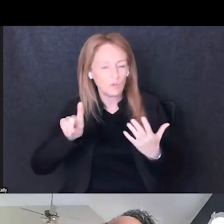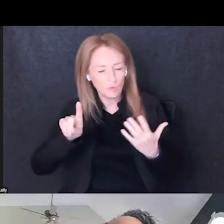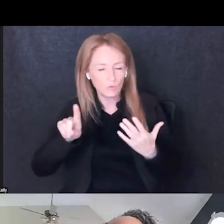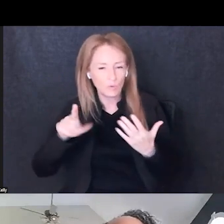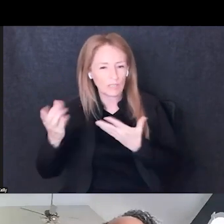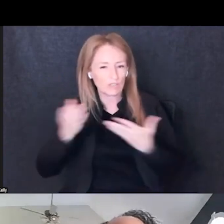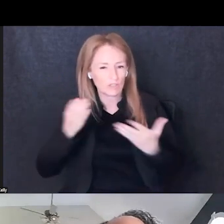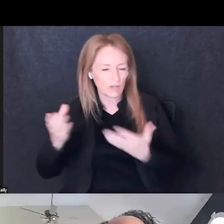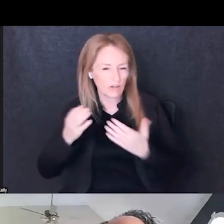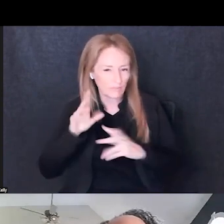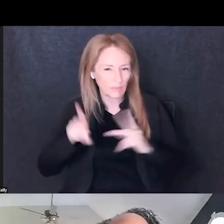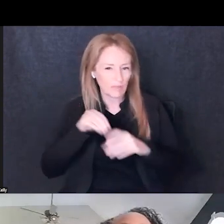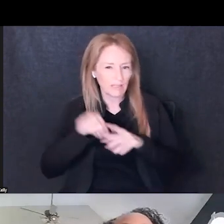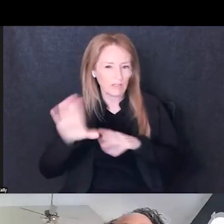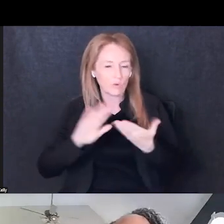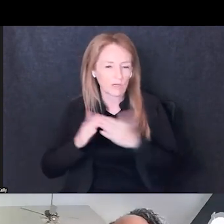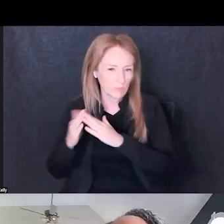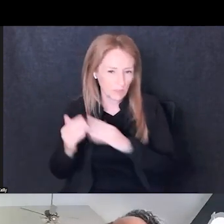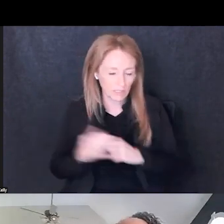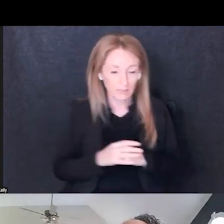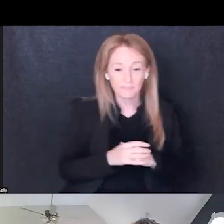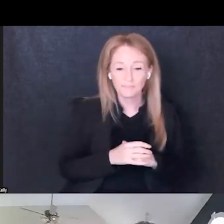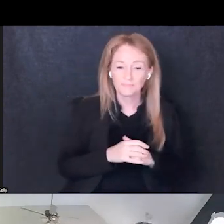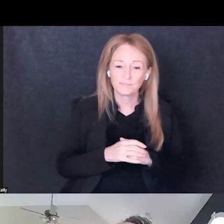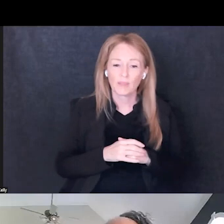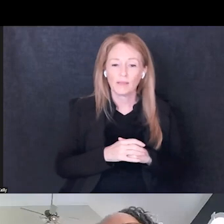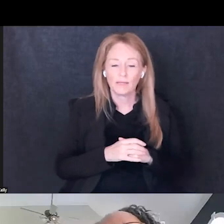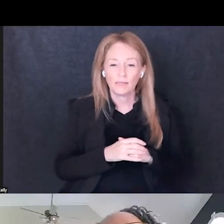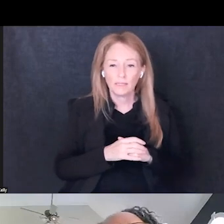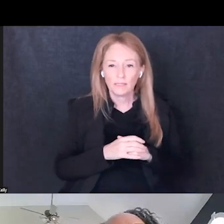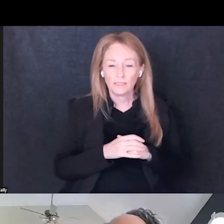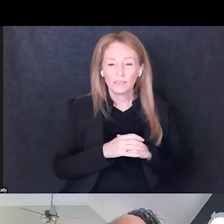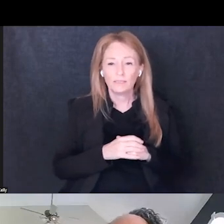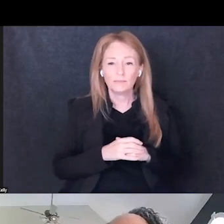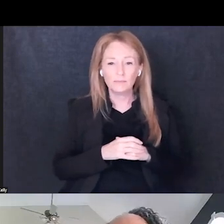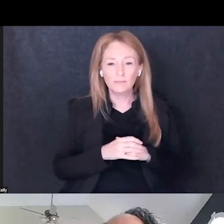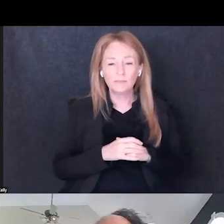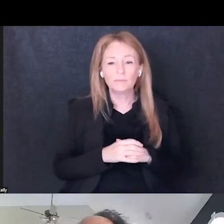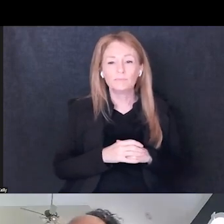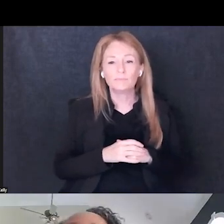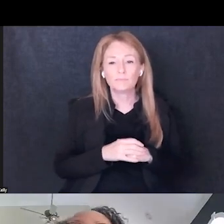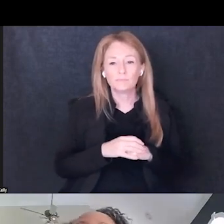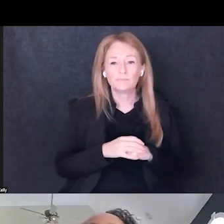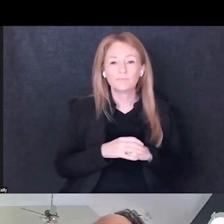THAT YOU LOVE AND CARE ABOUT.